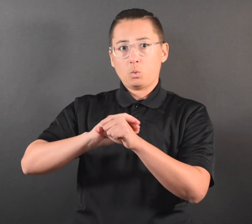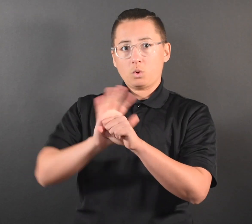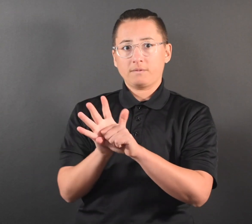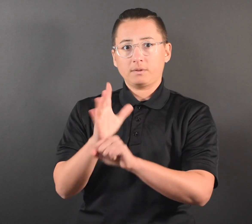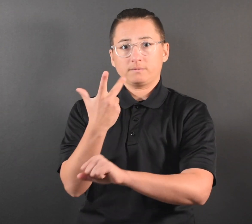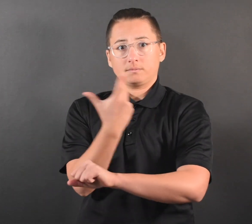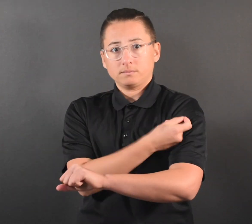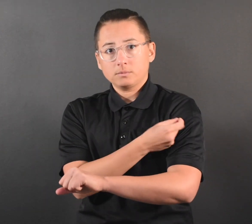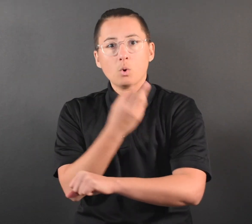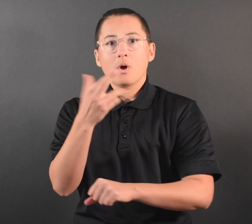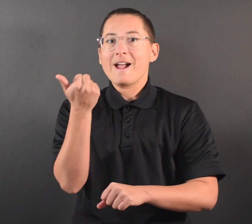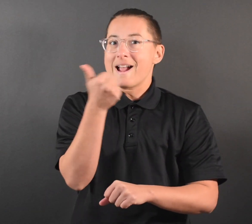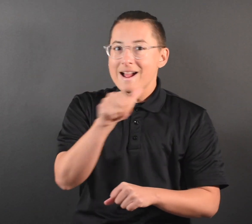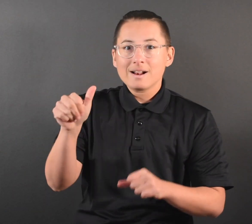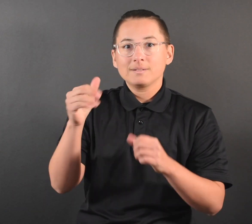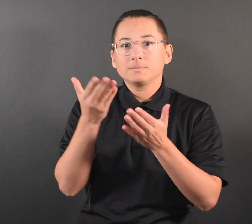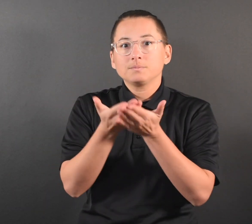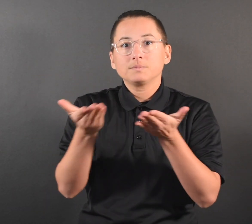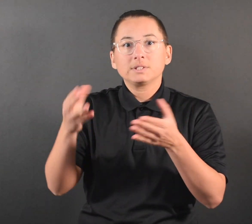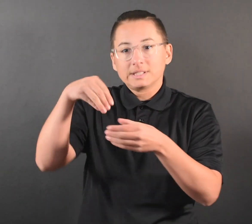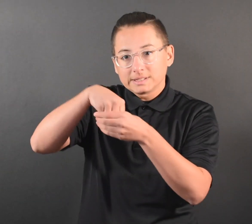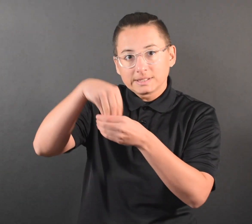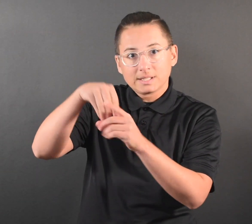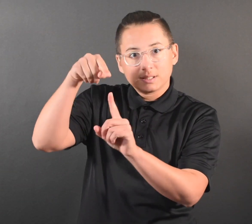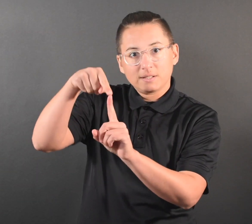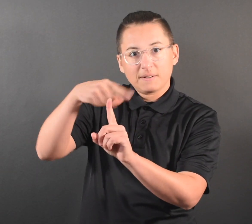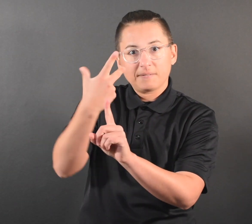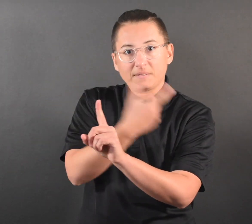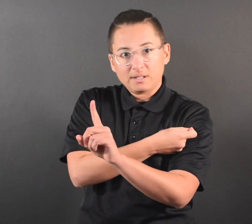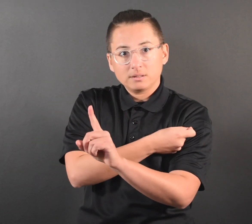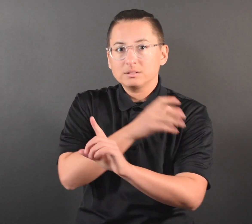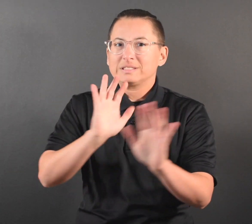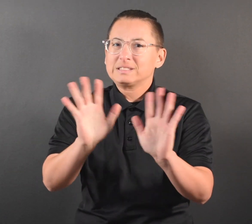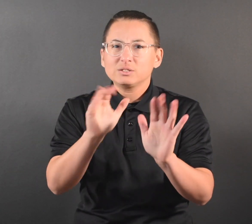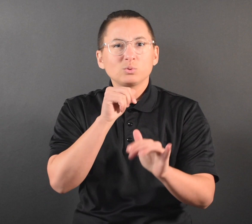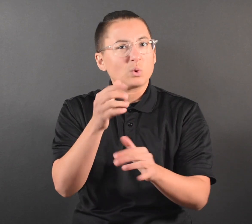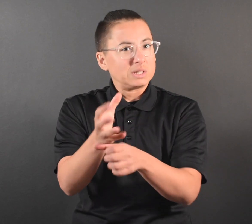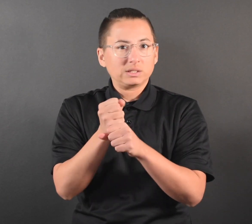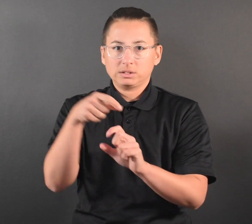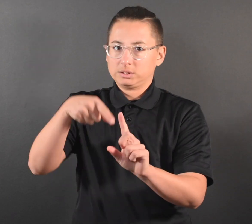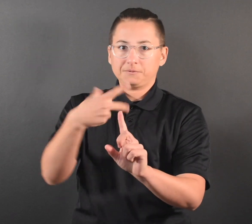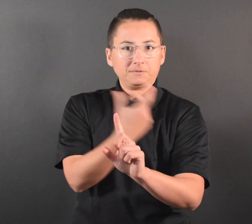a previous dose of COVID-19 vaccine or any ingredient in the vaccine should